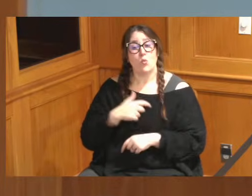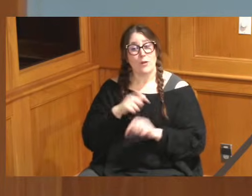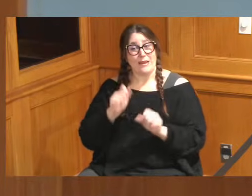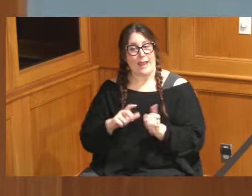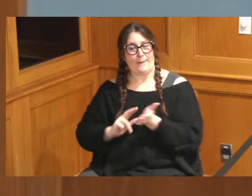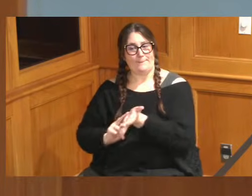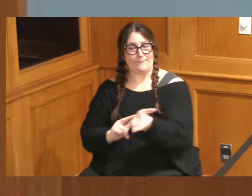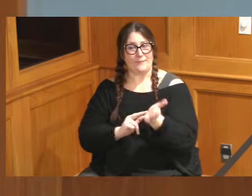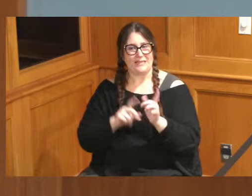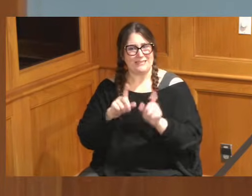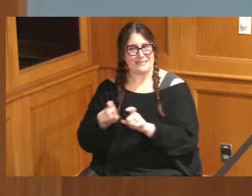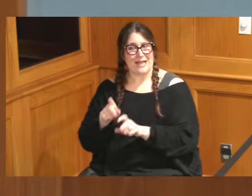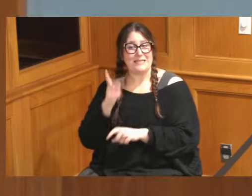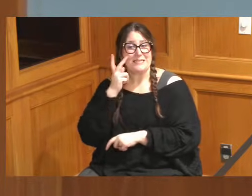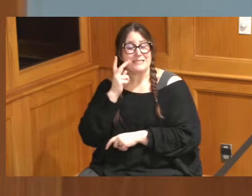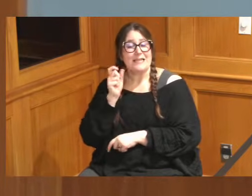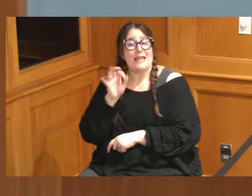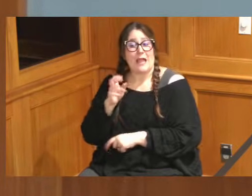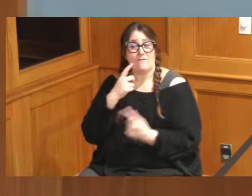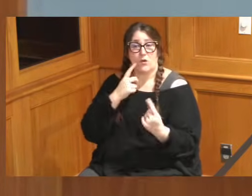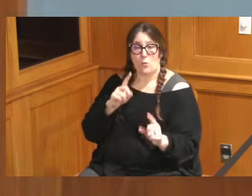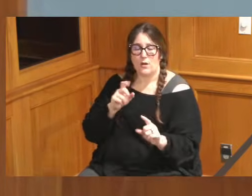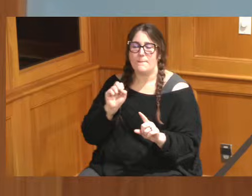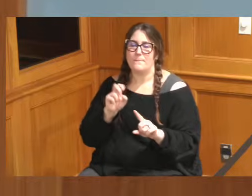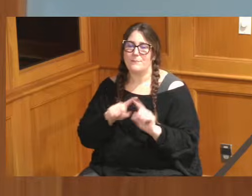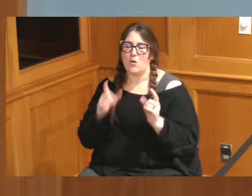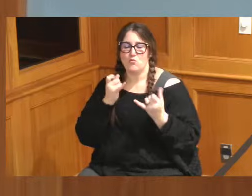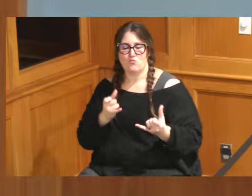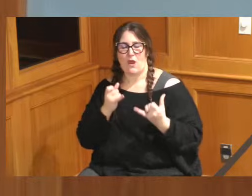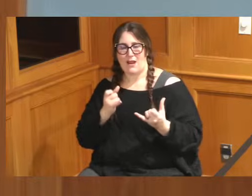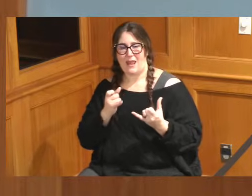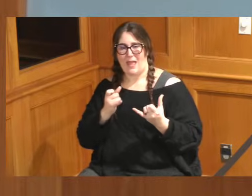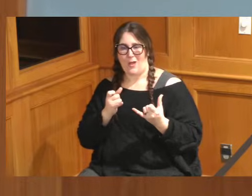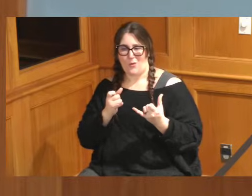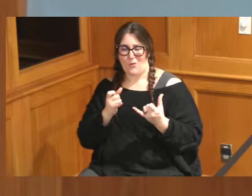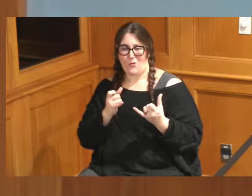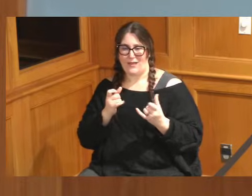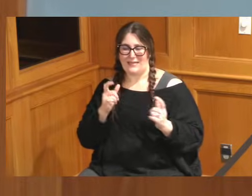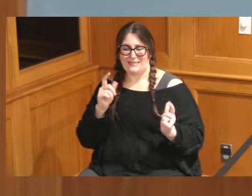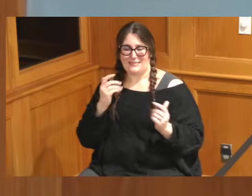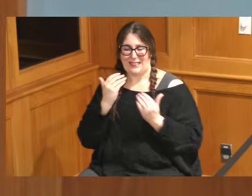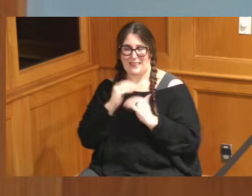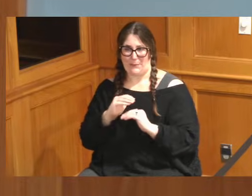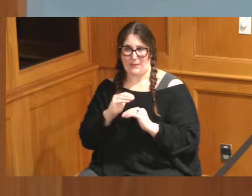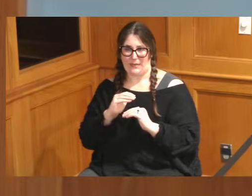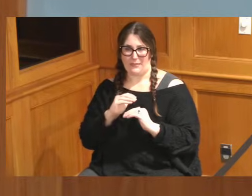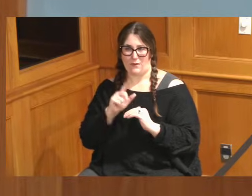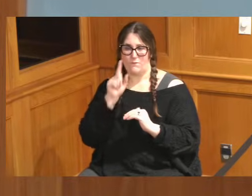removing impervious surface, but right now it's it's somewhat limited to removing downspouts,